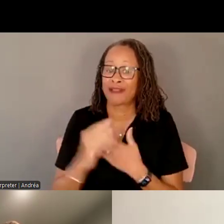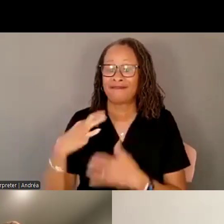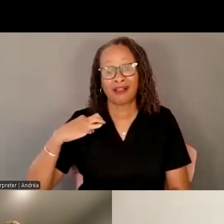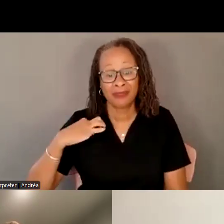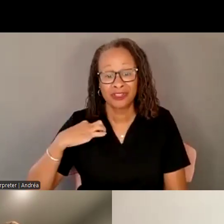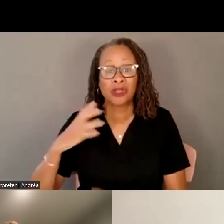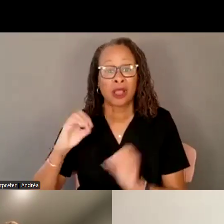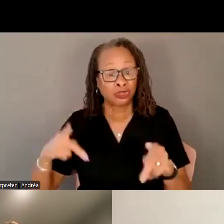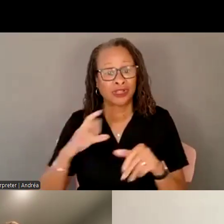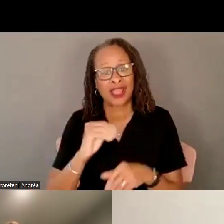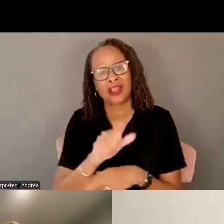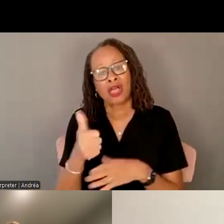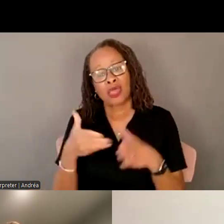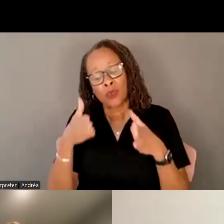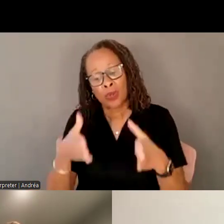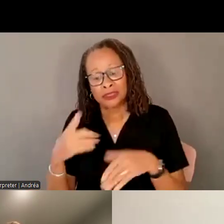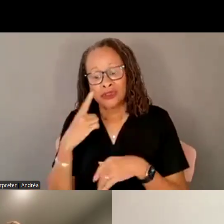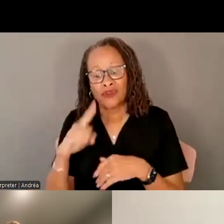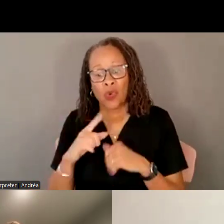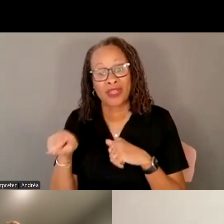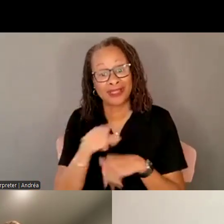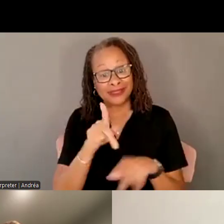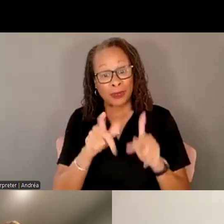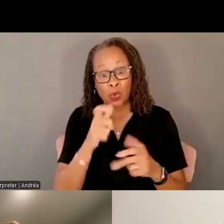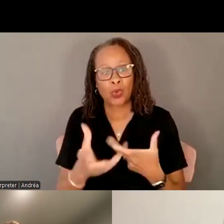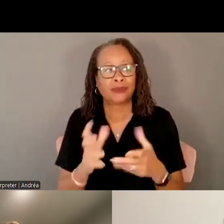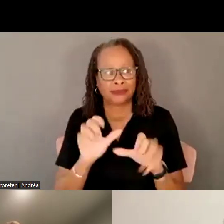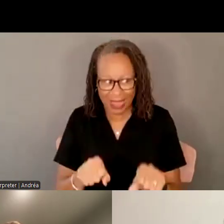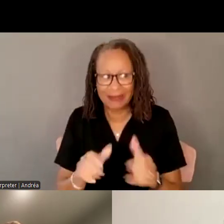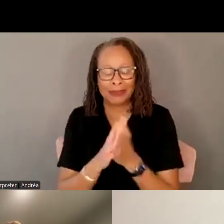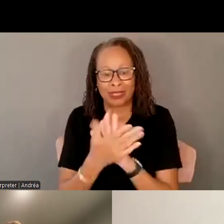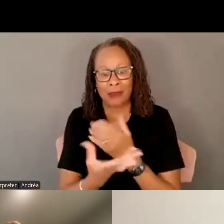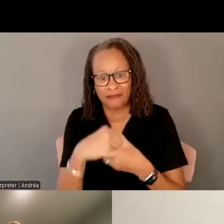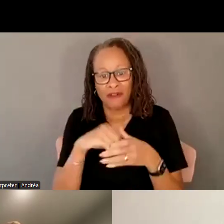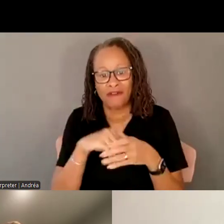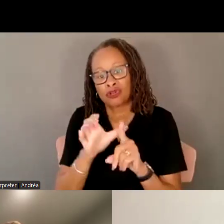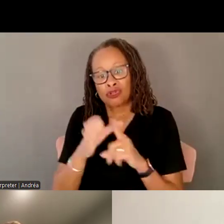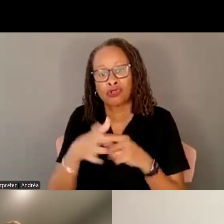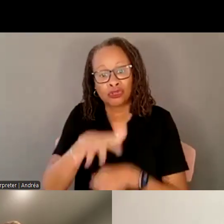and other ways for these folks to get involved in the cultural field.